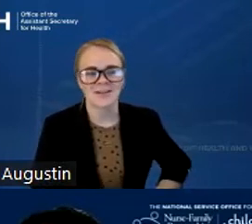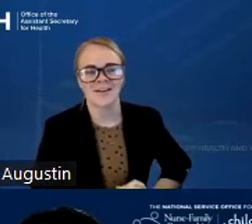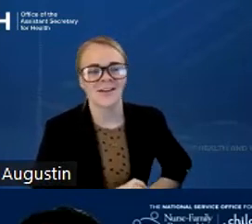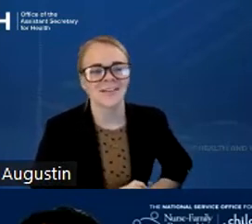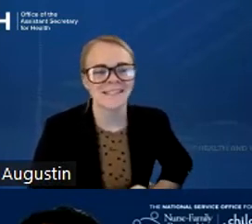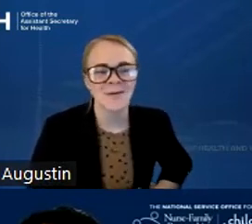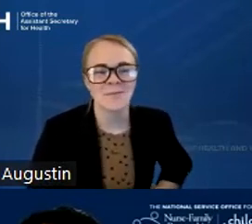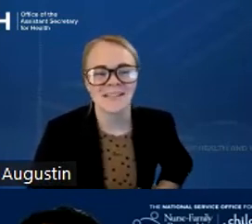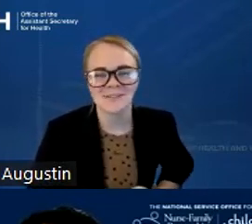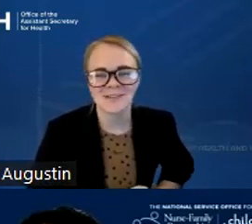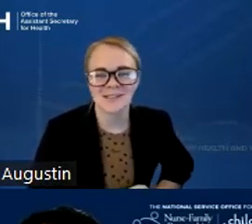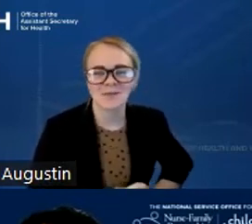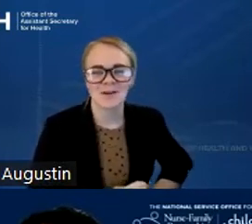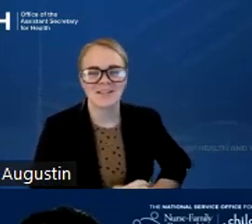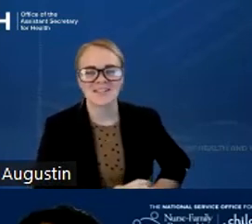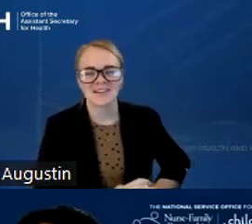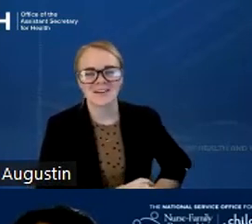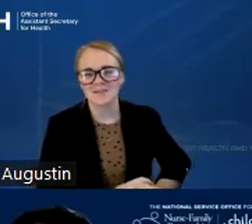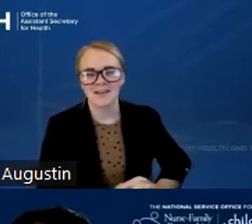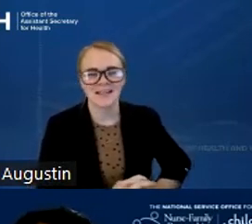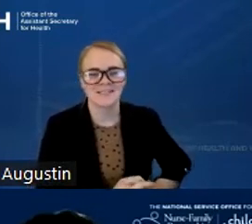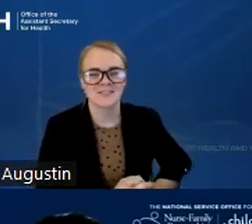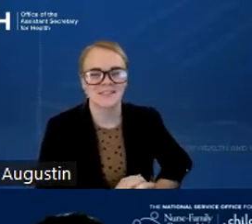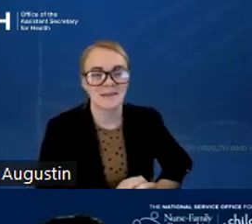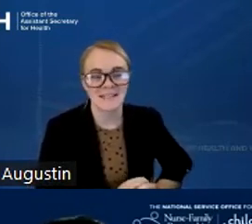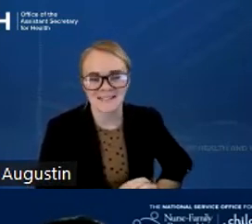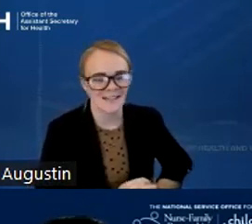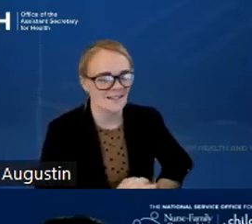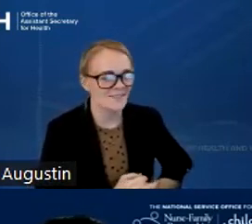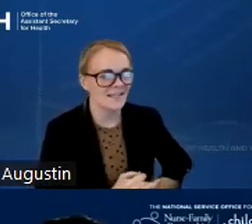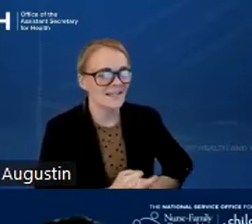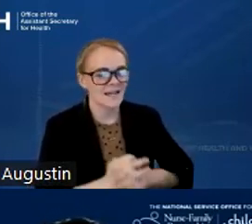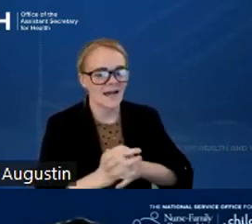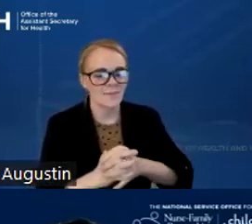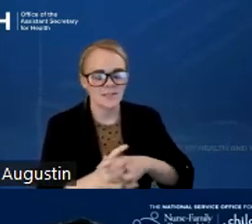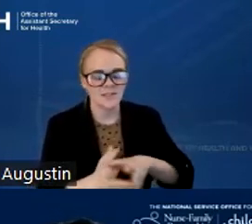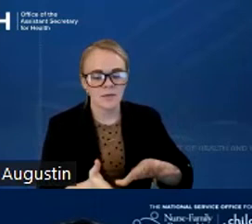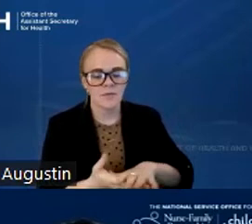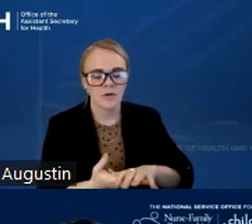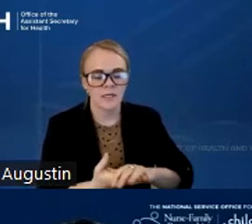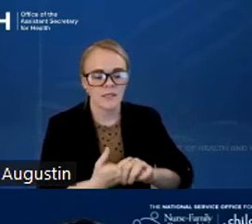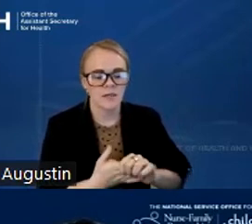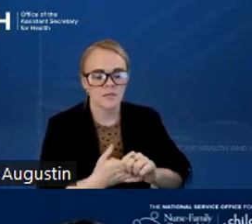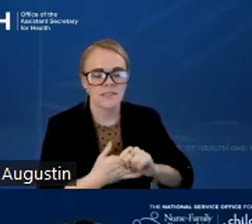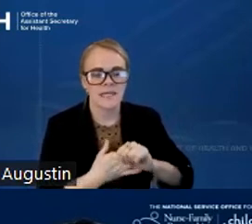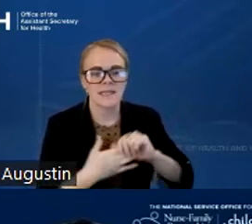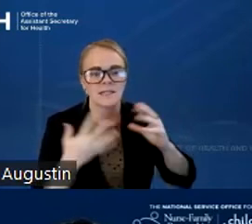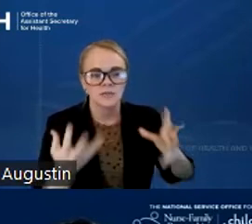So hearing all these buzzwords like motivational interviewing is just amazing. I love it. And so important to take